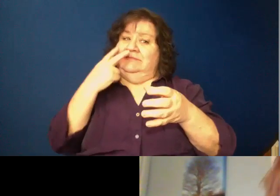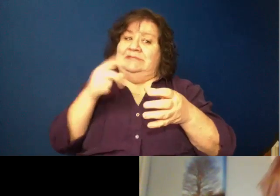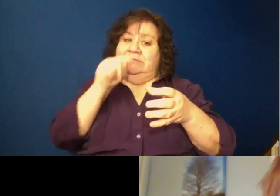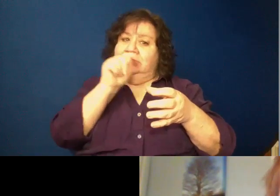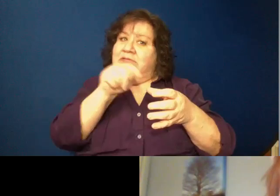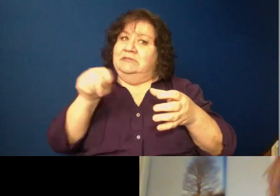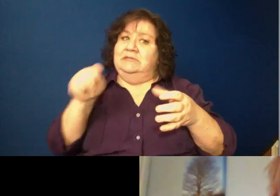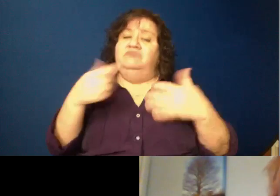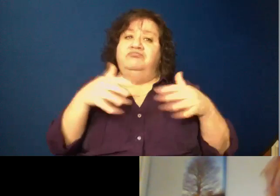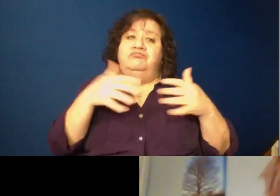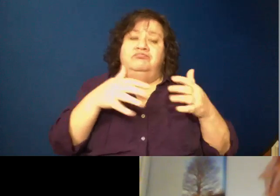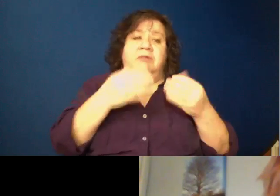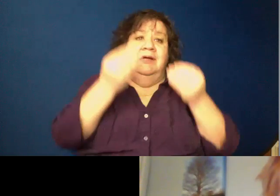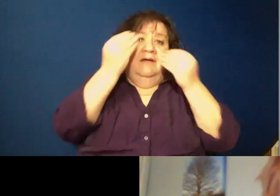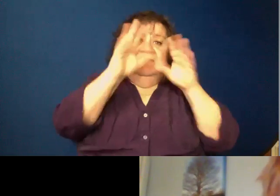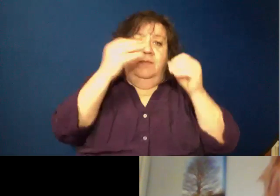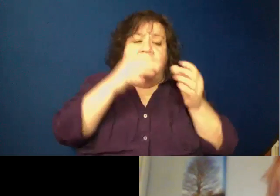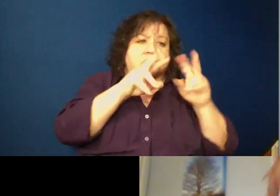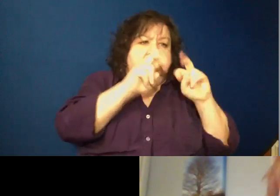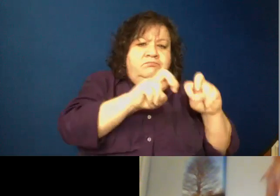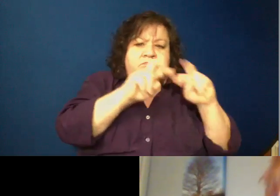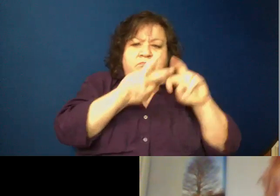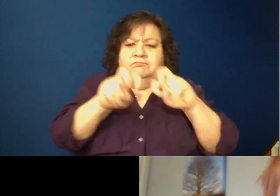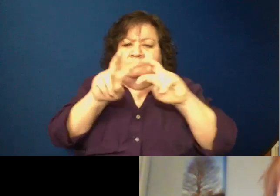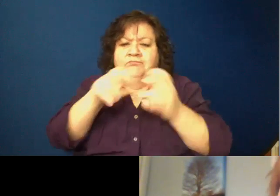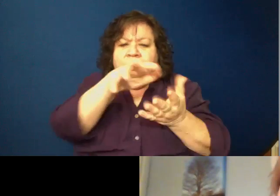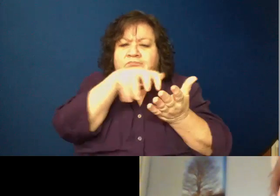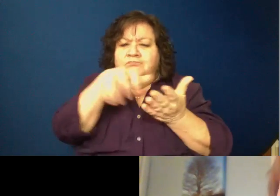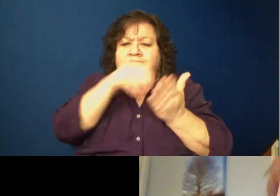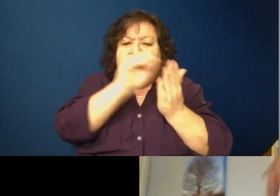actually benefited from the vaccination programs and to identify then in this way where there